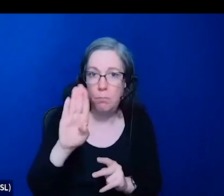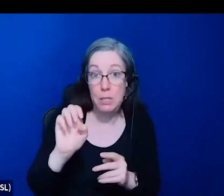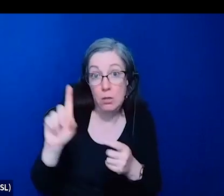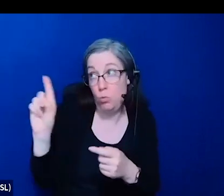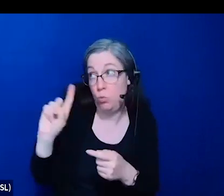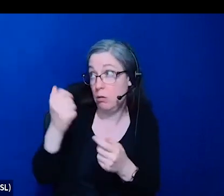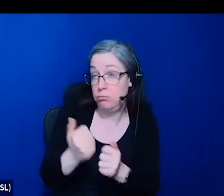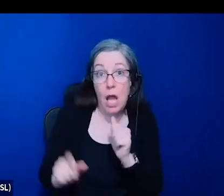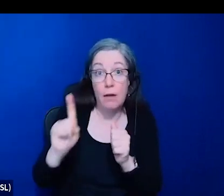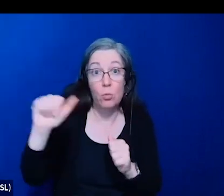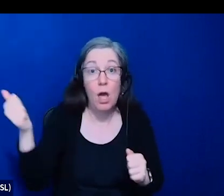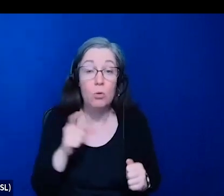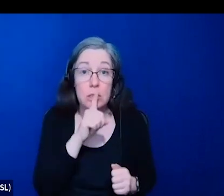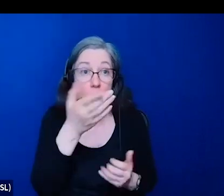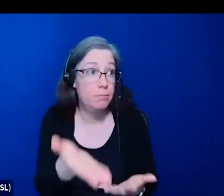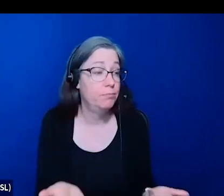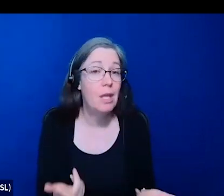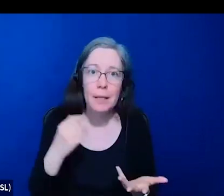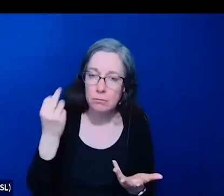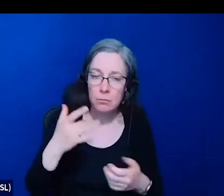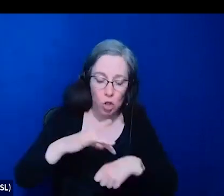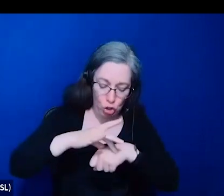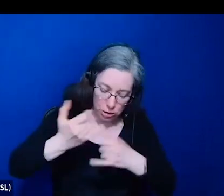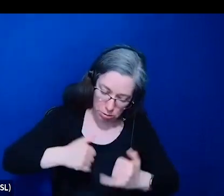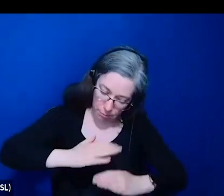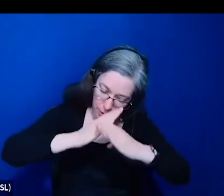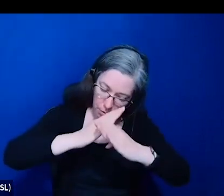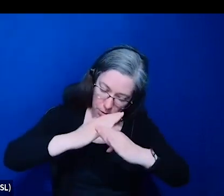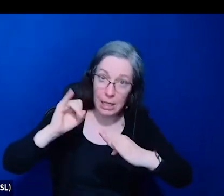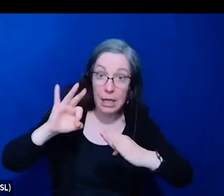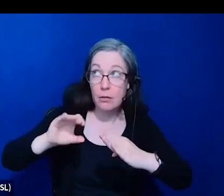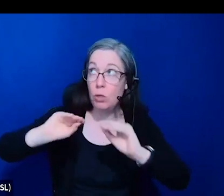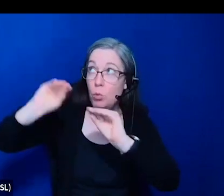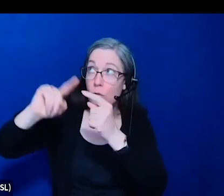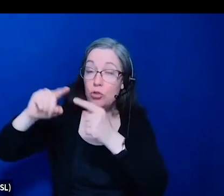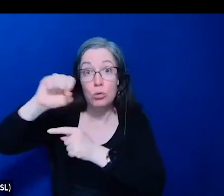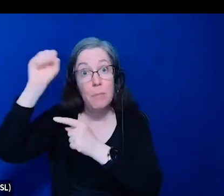As we've heard in the chat a lot, there's still barriers on Earth, if we're going to move into space, we can do new things,